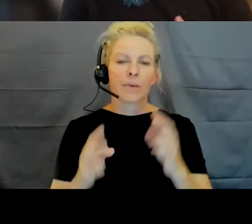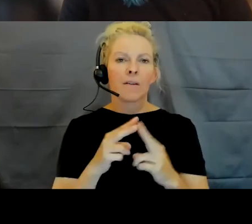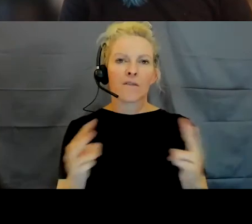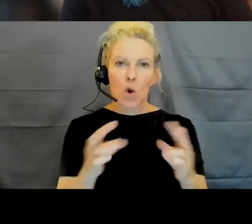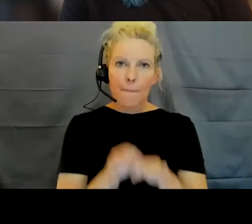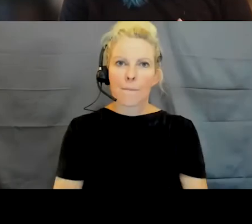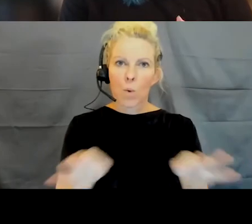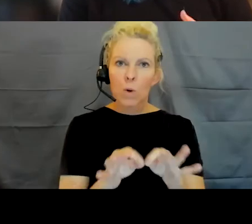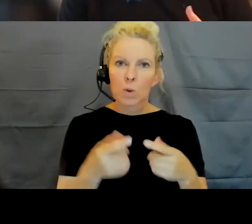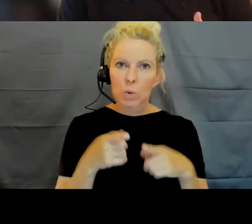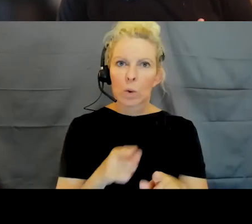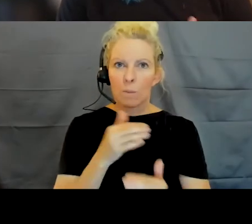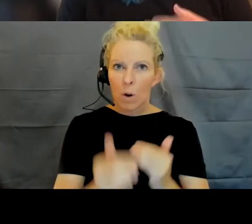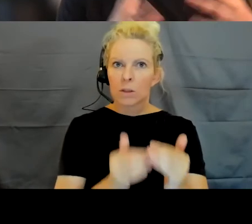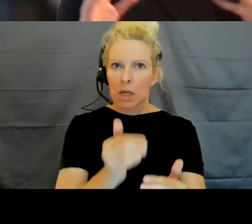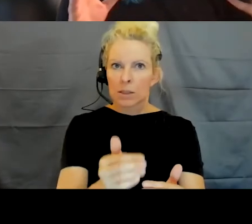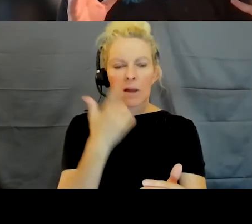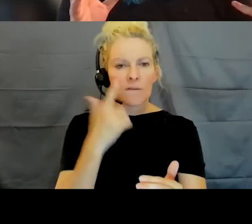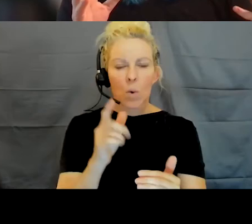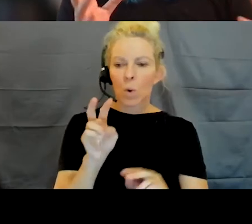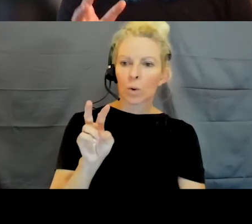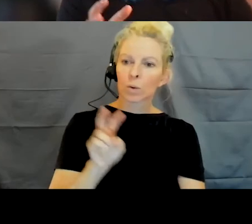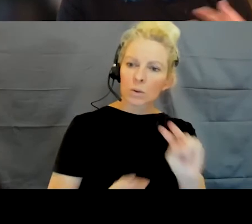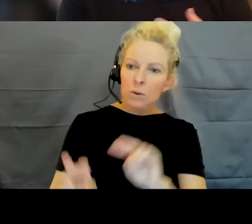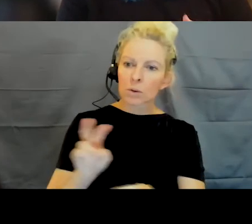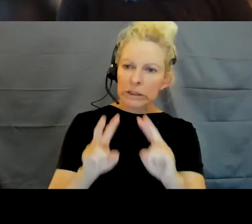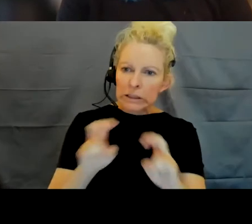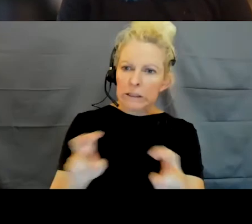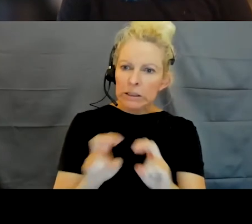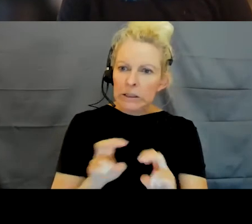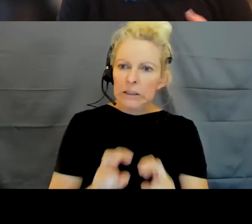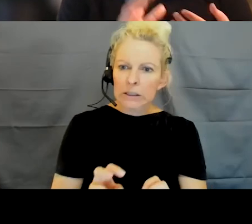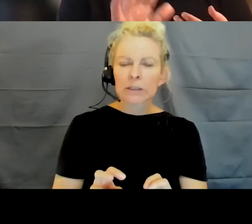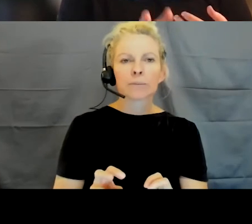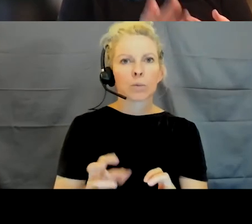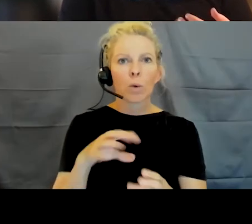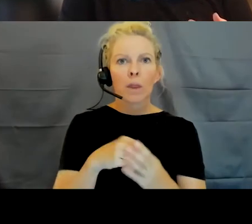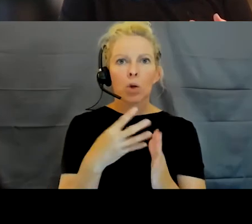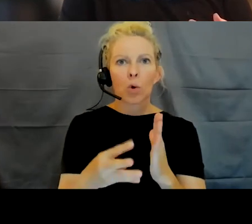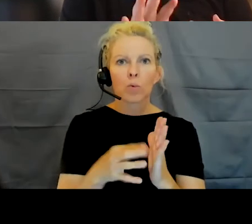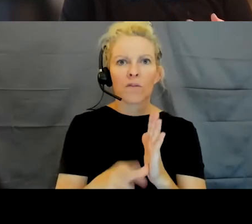process to look for some of these implementations in the code review because if this got out into